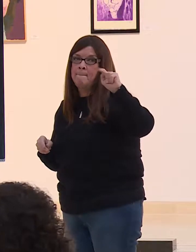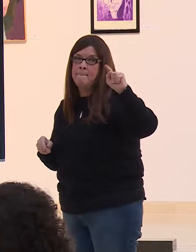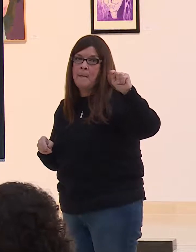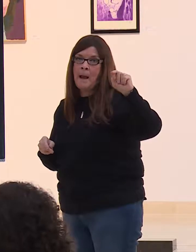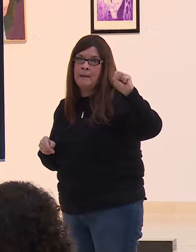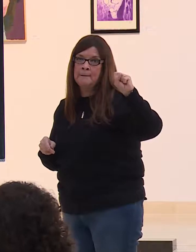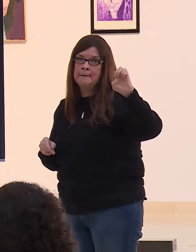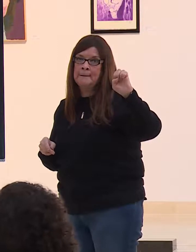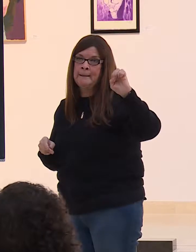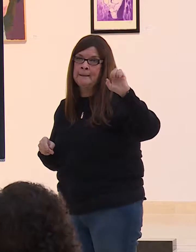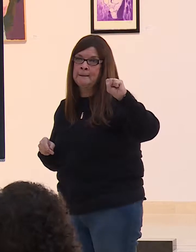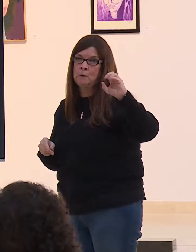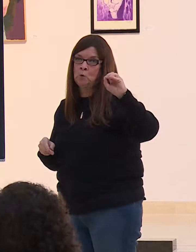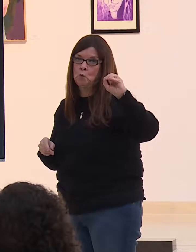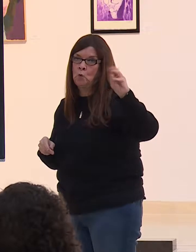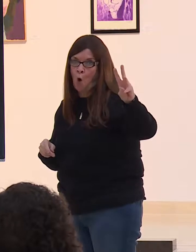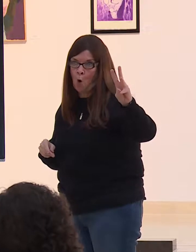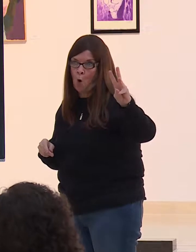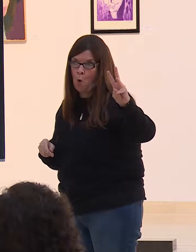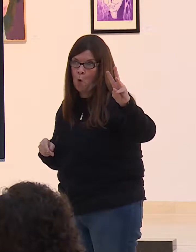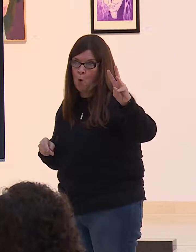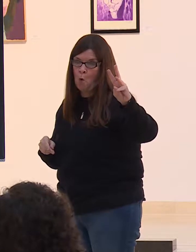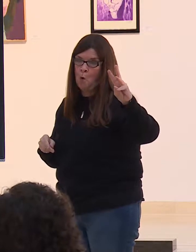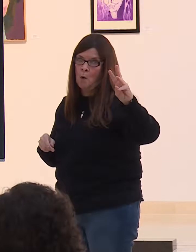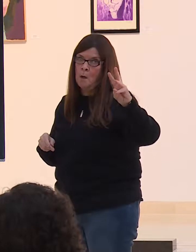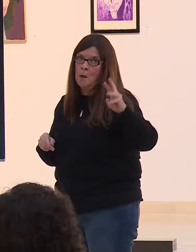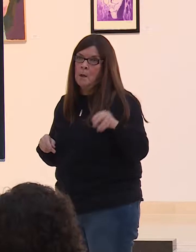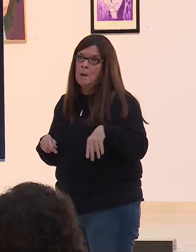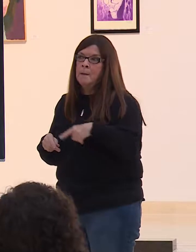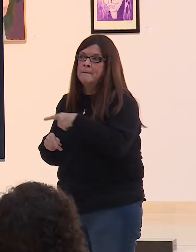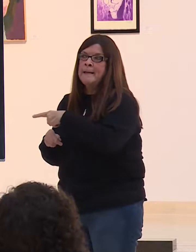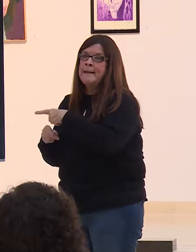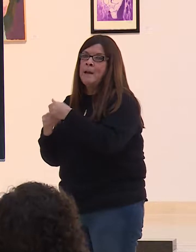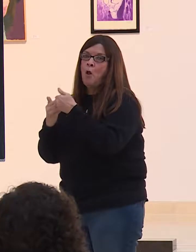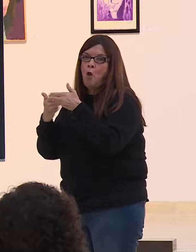This artist's name is Matt Sesow. He works in Washington, D.C.